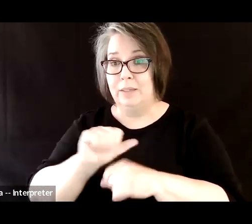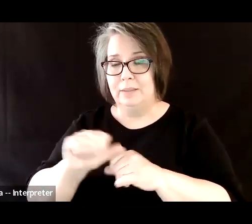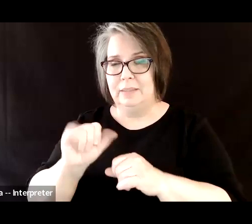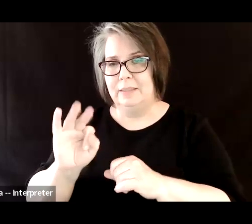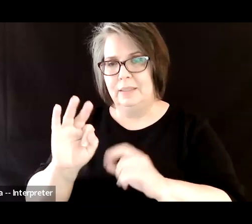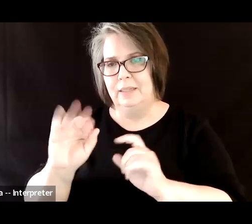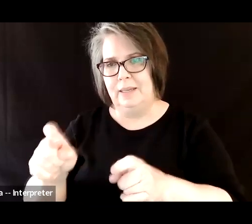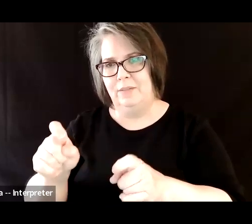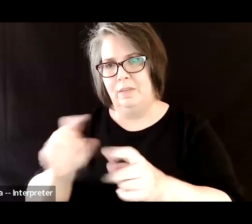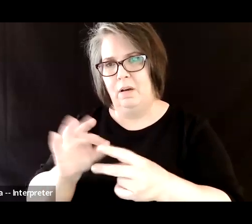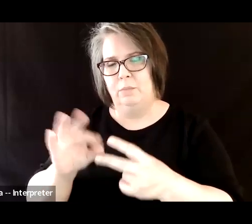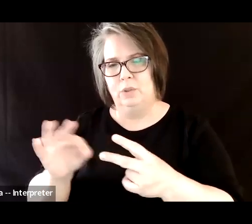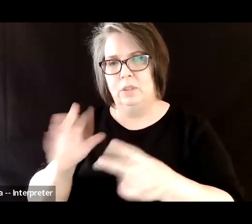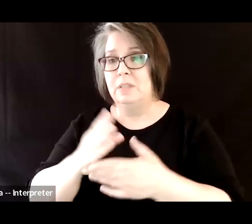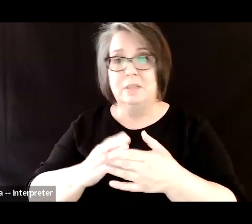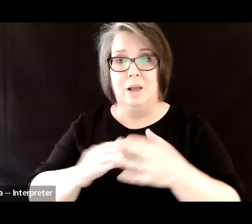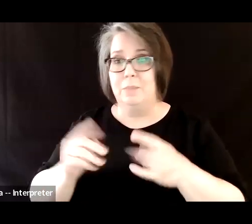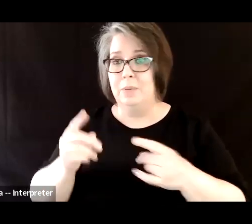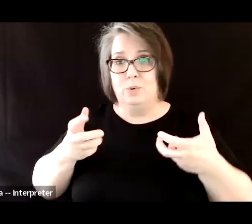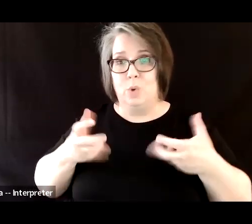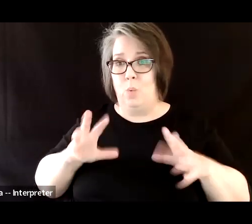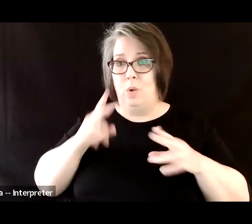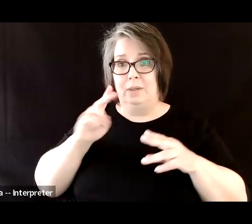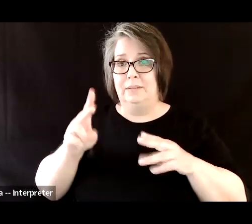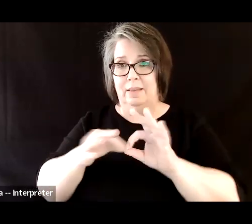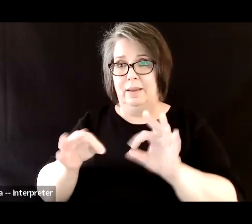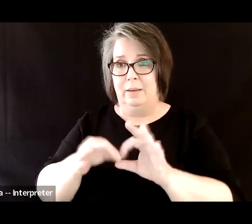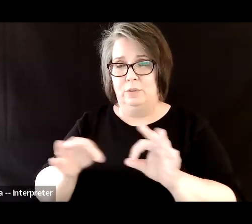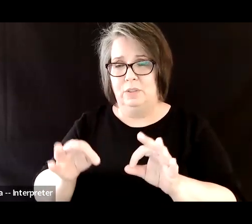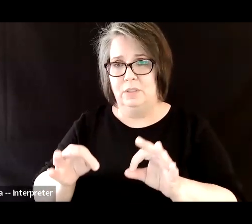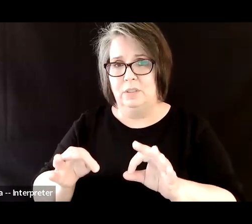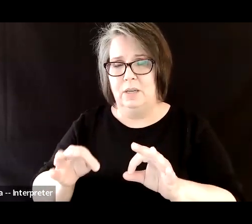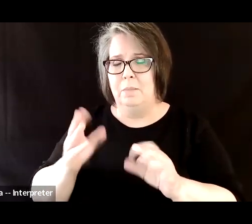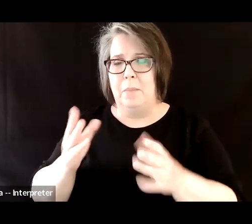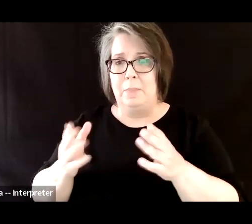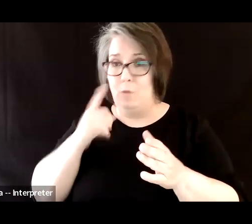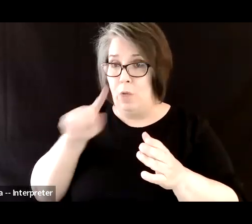are some people who don't want to see those captions. It could be a distraction for them.